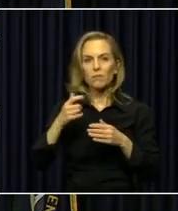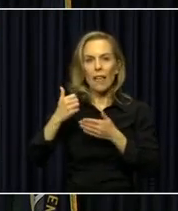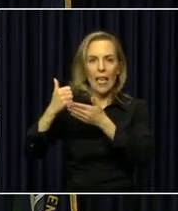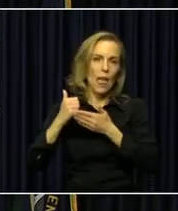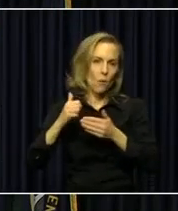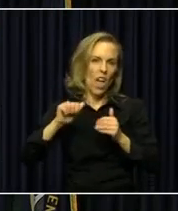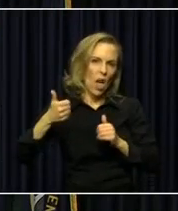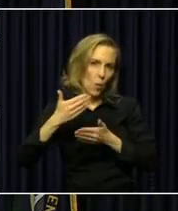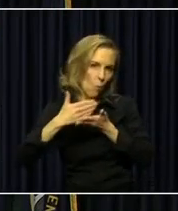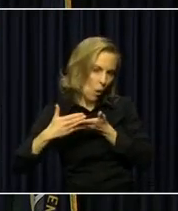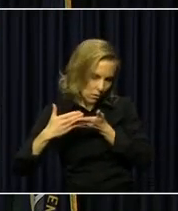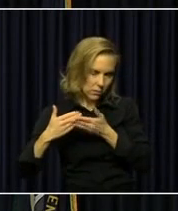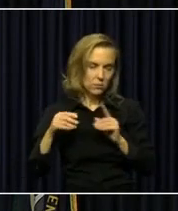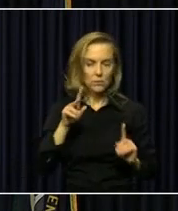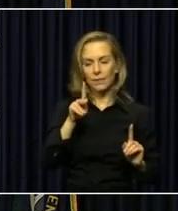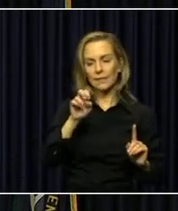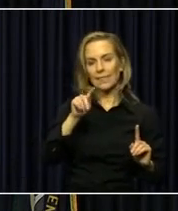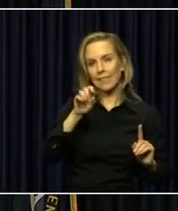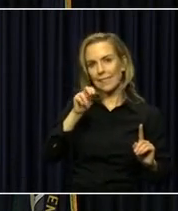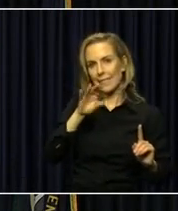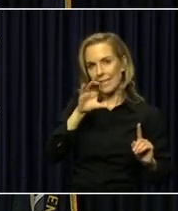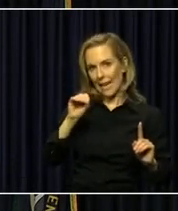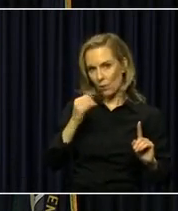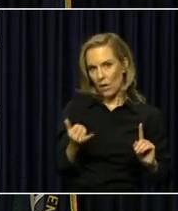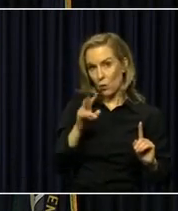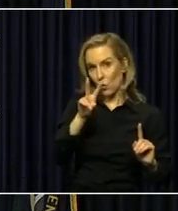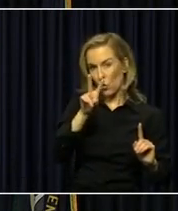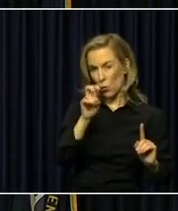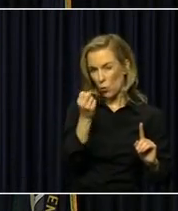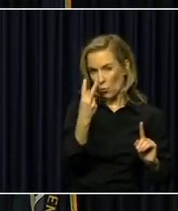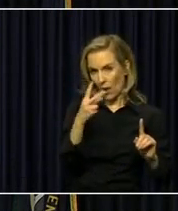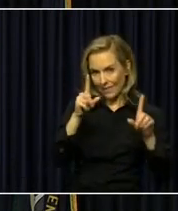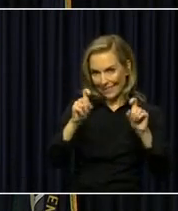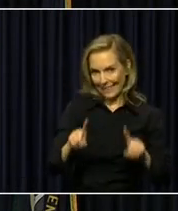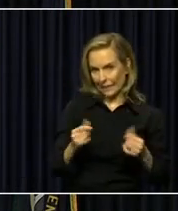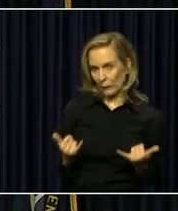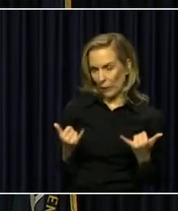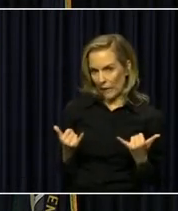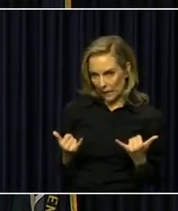WE WANT TO MAKE SURE THAT WE GET AND TRY TO GET MORE THAN THESE